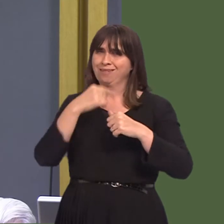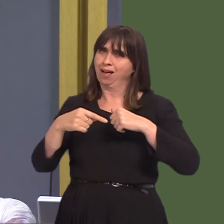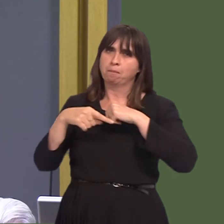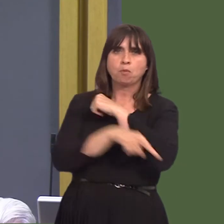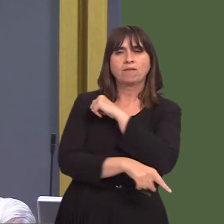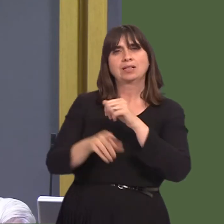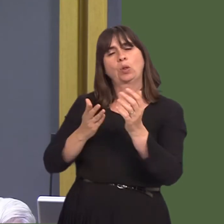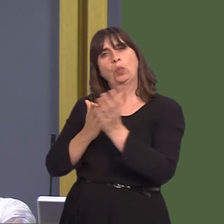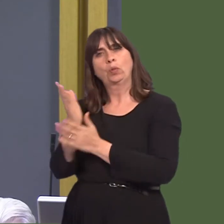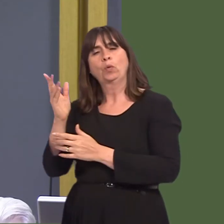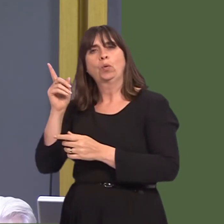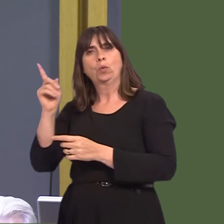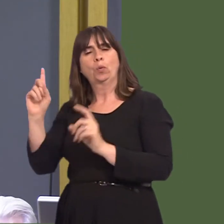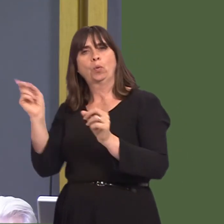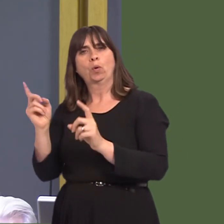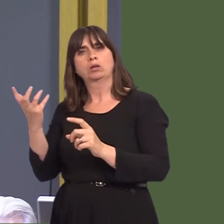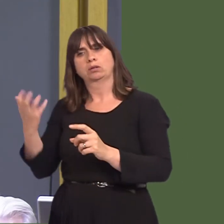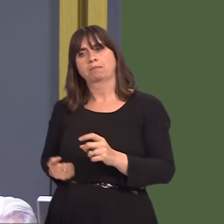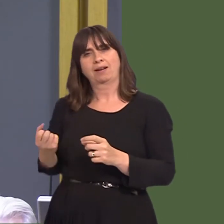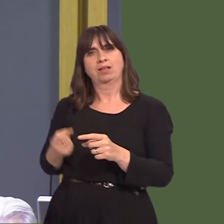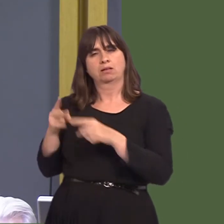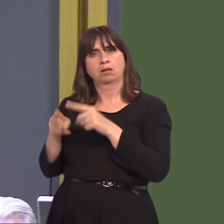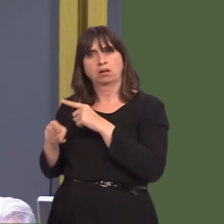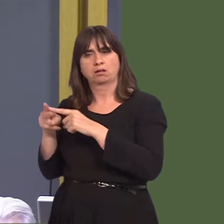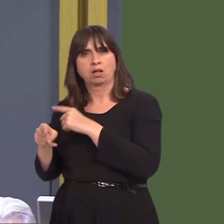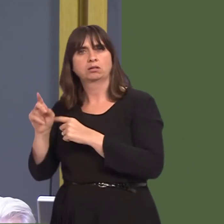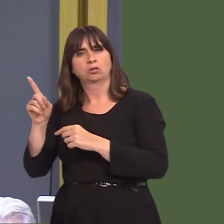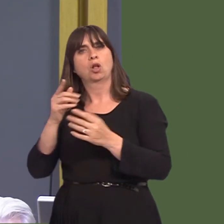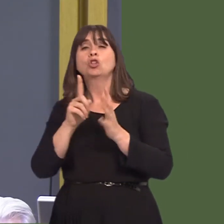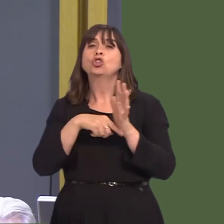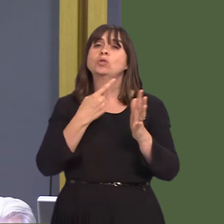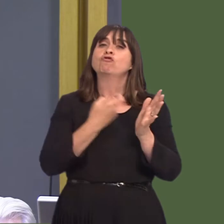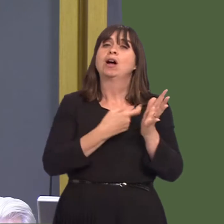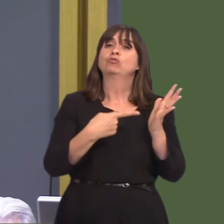That follows closely on the heels of reports by the Joseph Rowntree Foundation and the